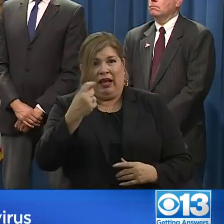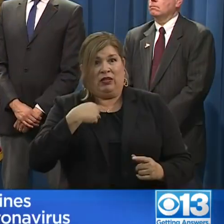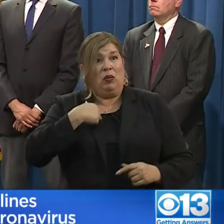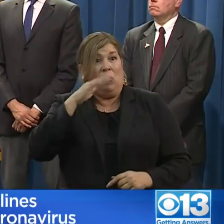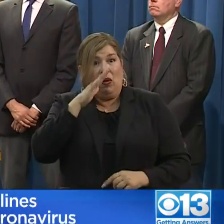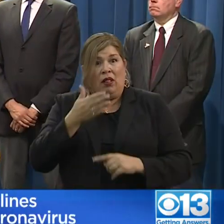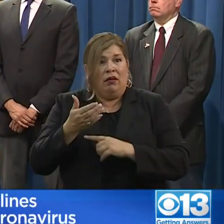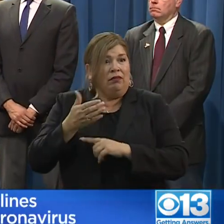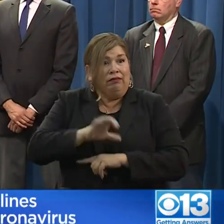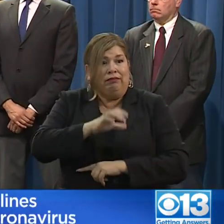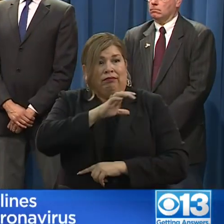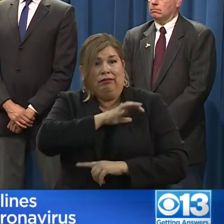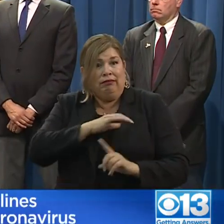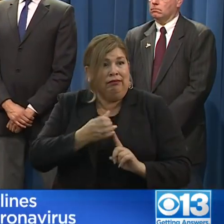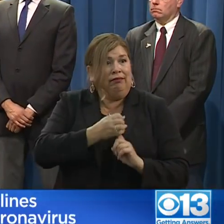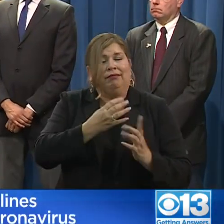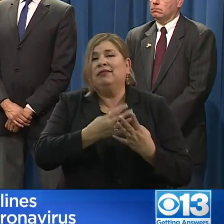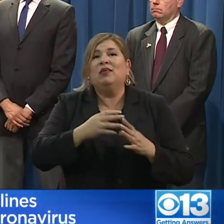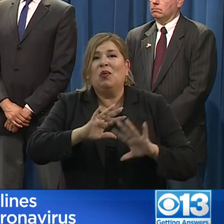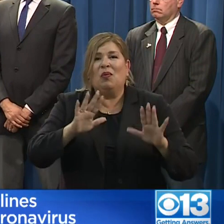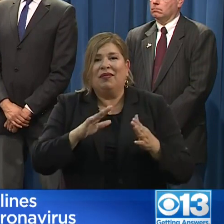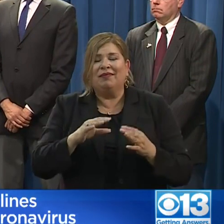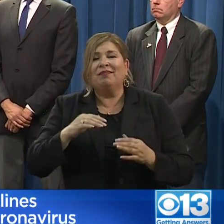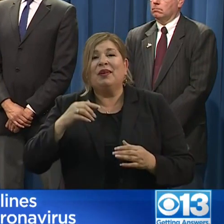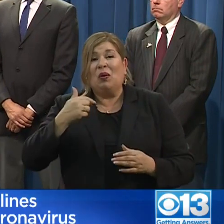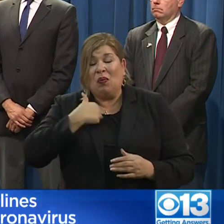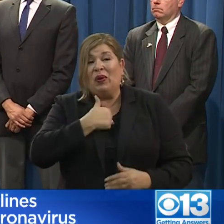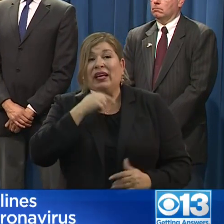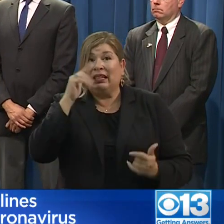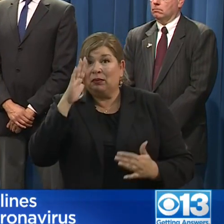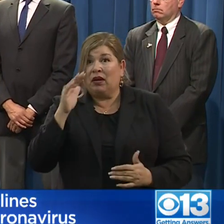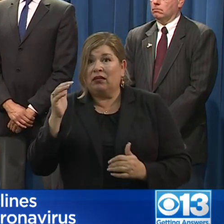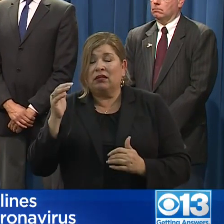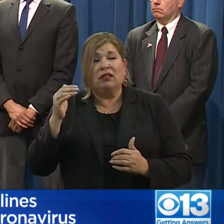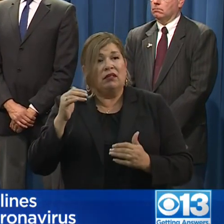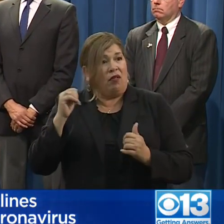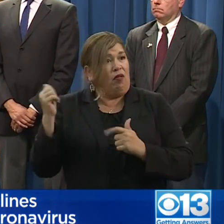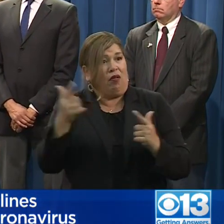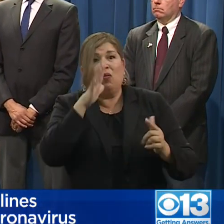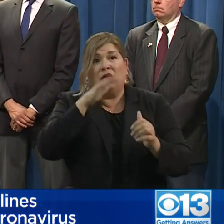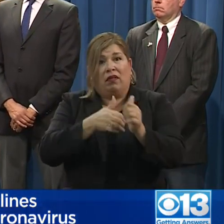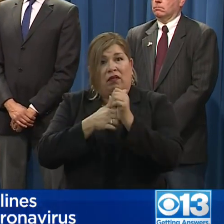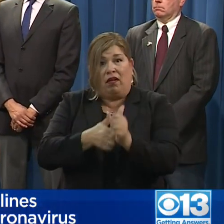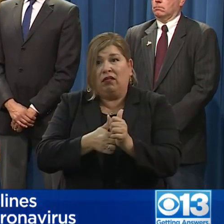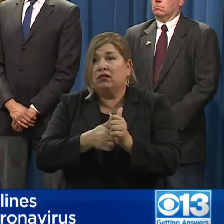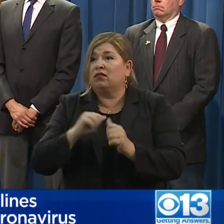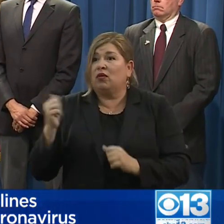EXECUTIVE ORDER, HE SAYS HE DOESN'T THINK THAT IS NECESSARY SAYING PEOPLE WILL JUST DO THE